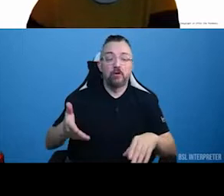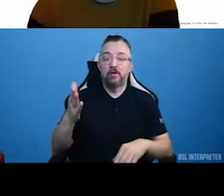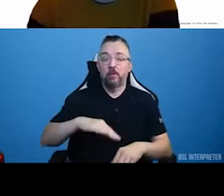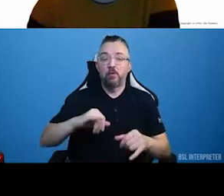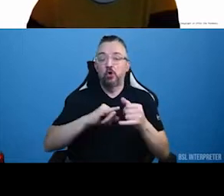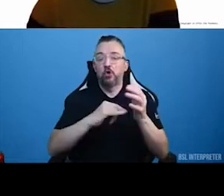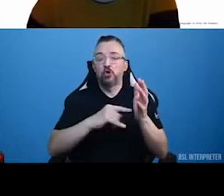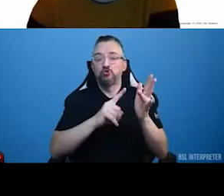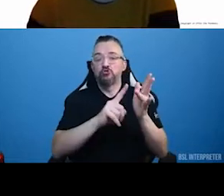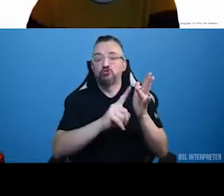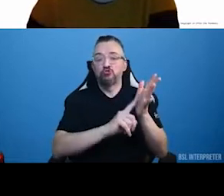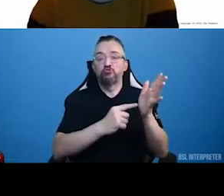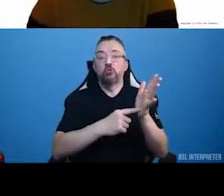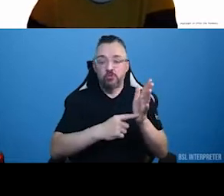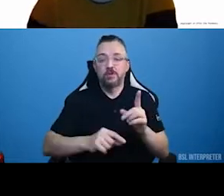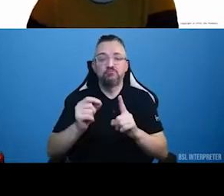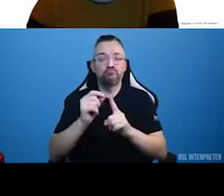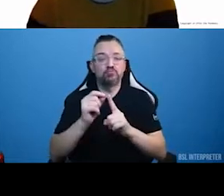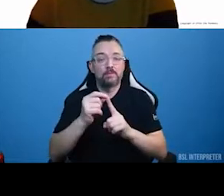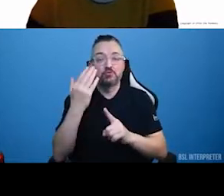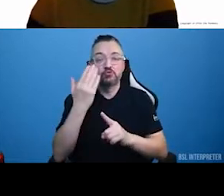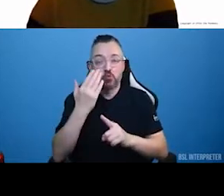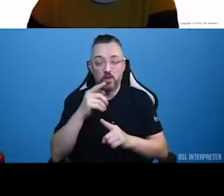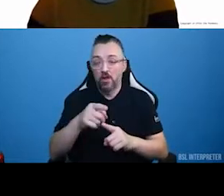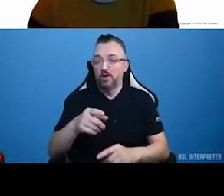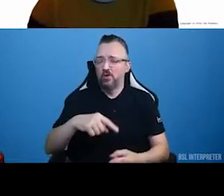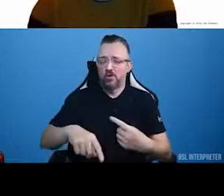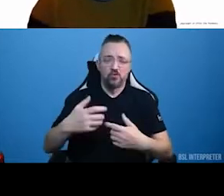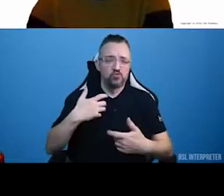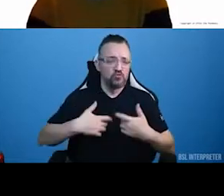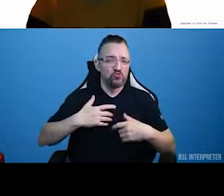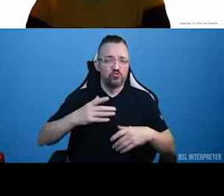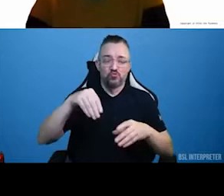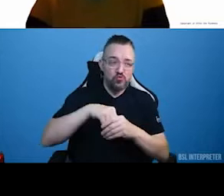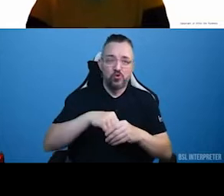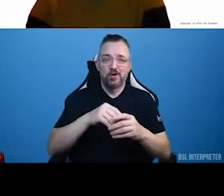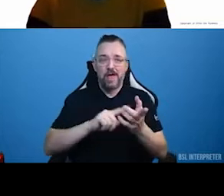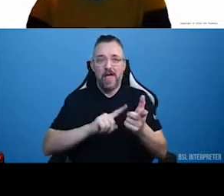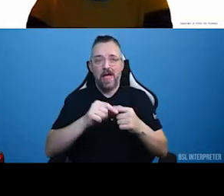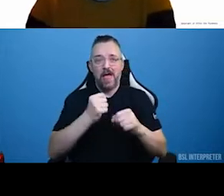They could not wait to be involved with the LEGO of workshops, but also being in the city,